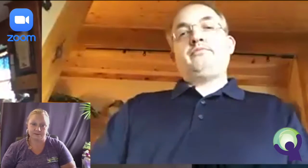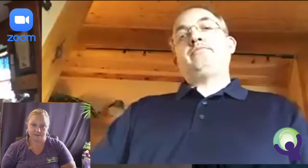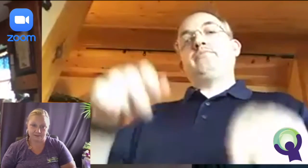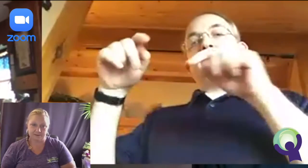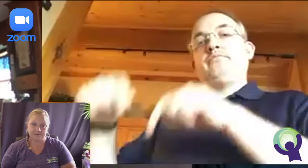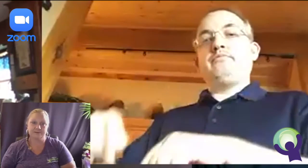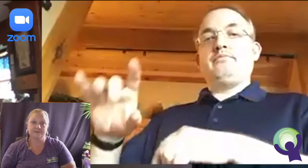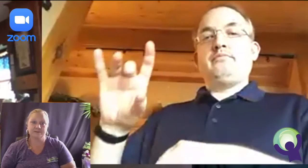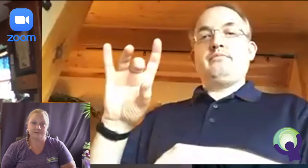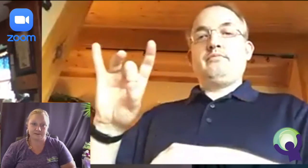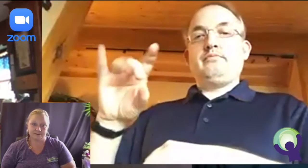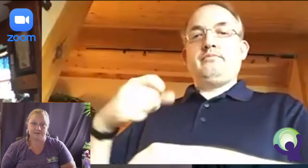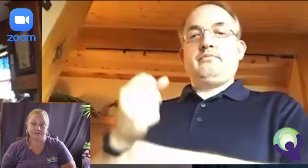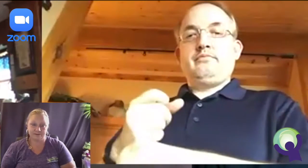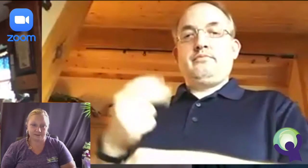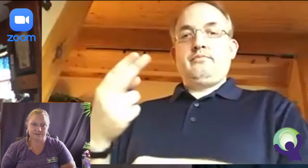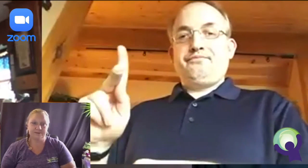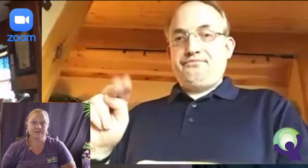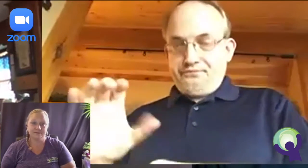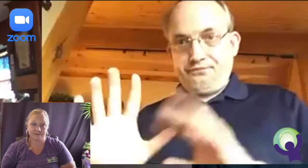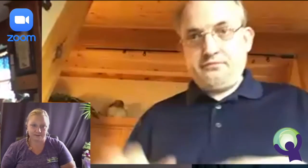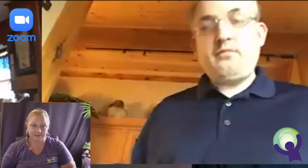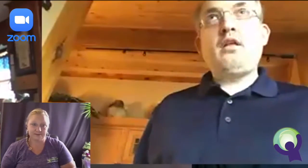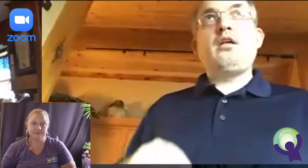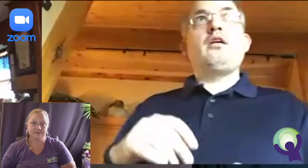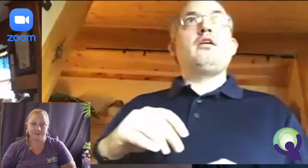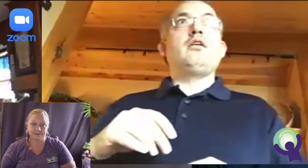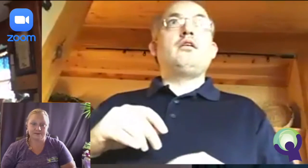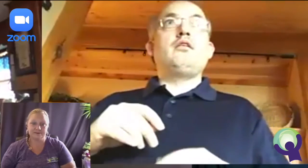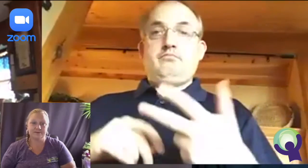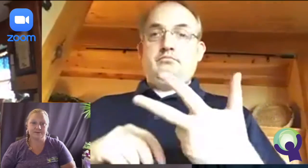13 years at the Wisconsin School for the Deaf as a teacher and then eight years now at the